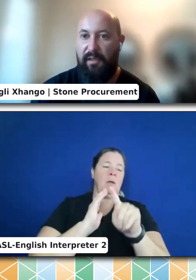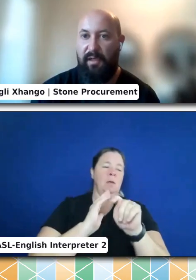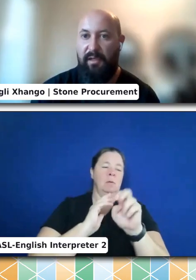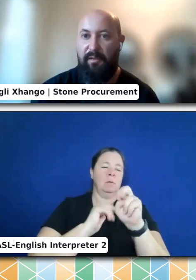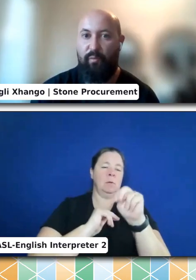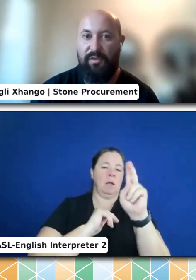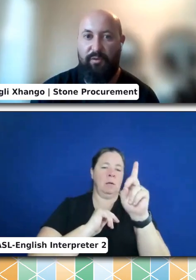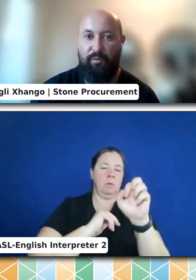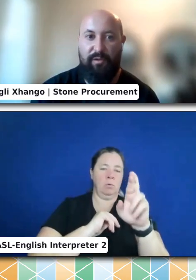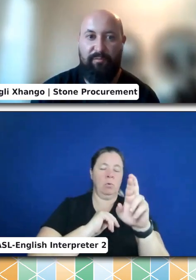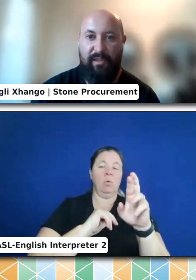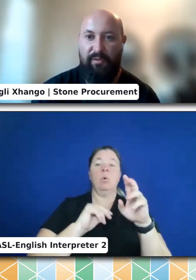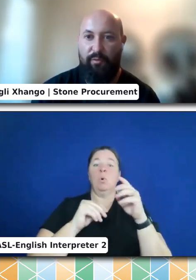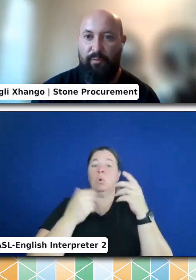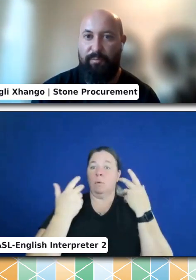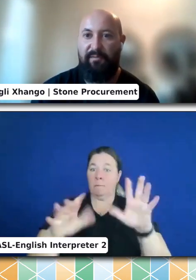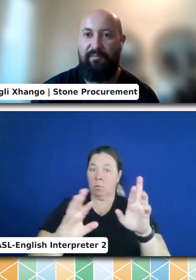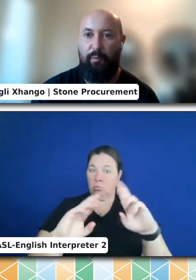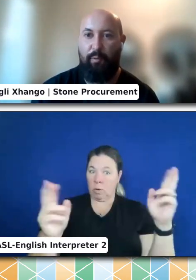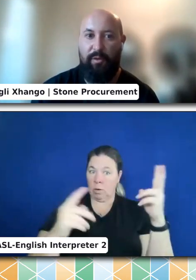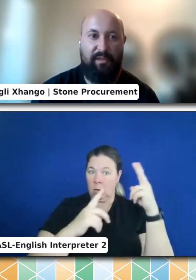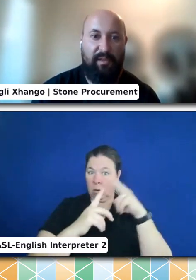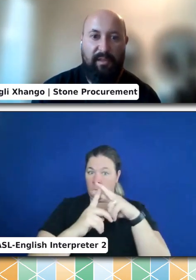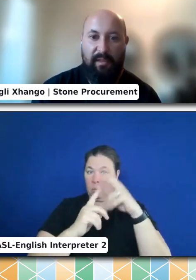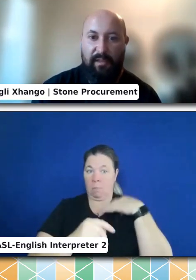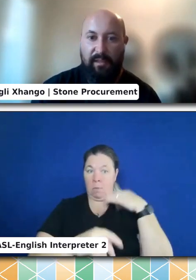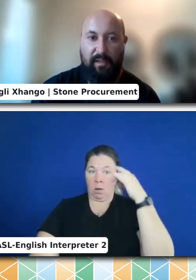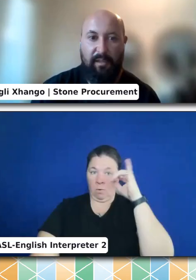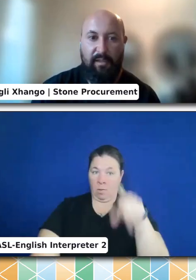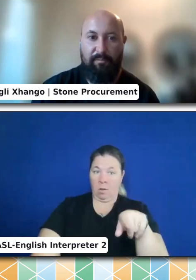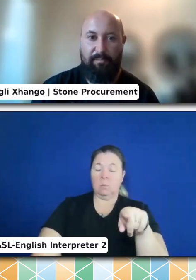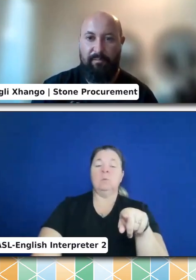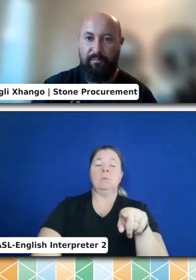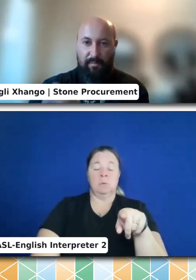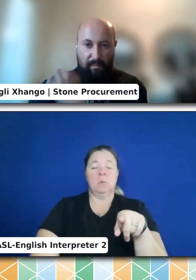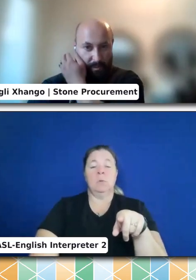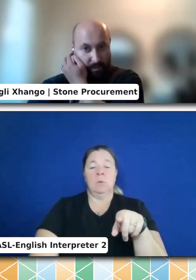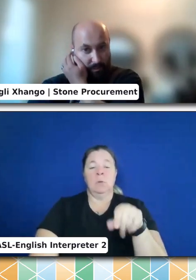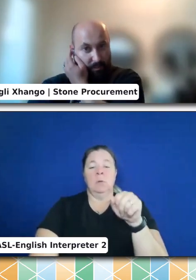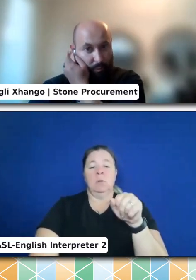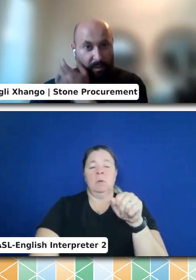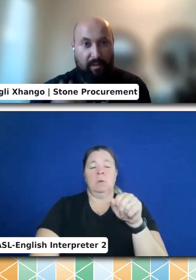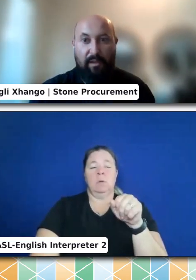Uh, once you are ready to apply for it.